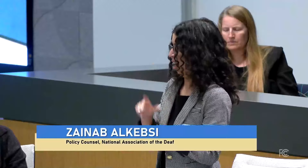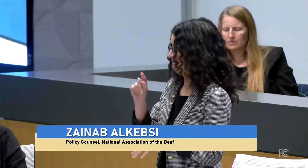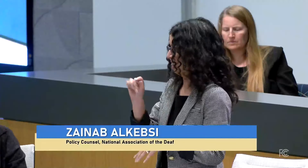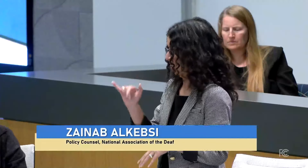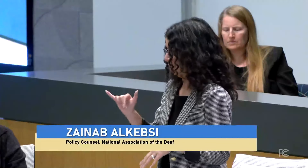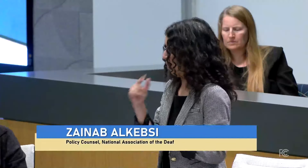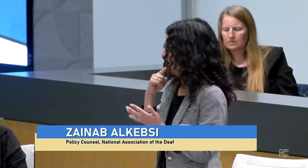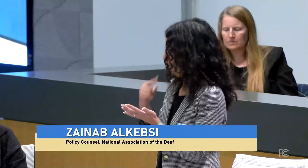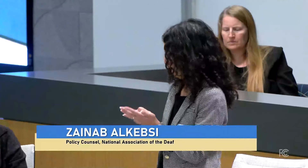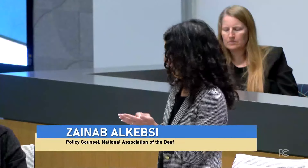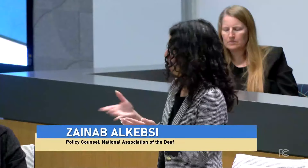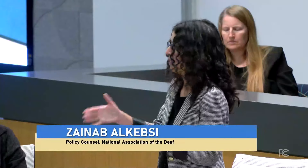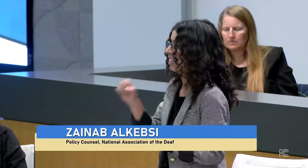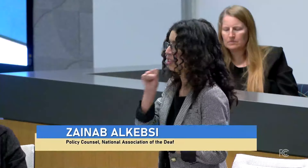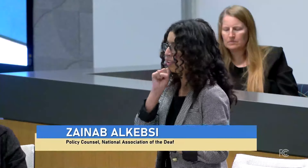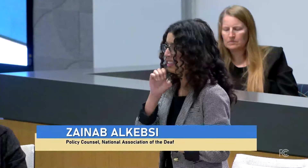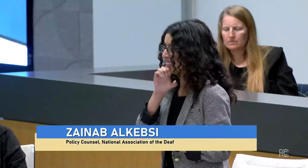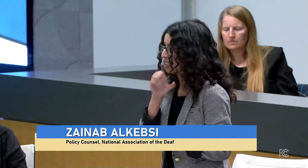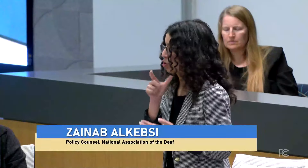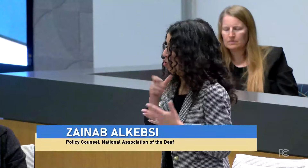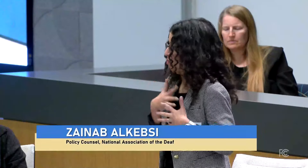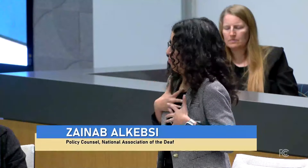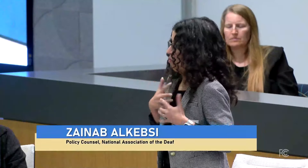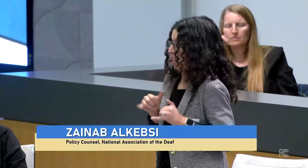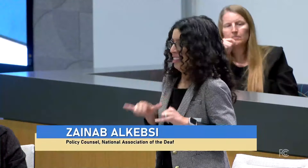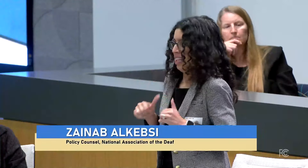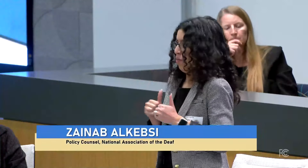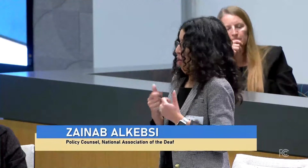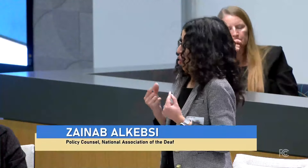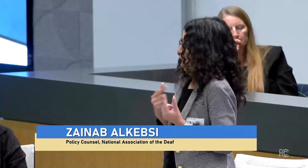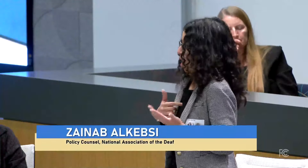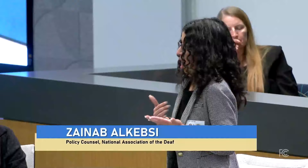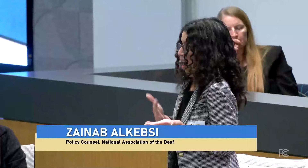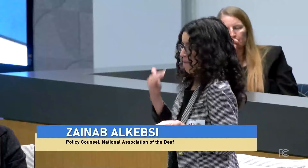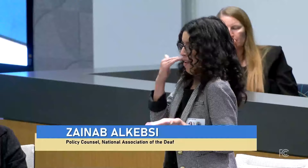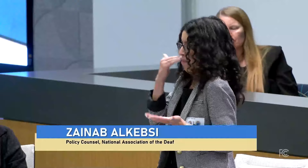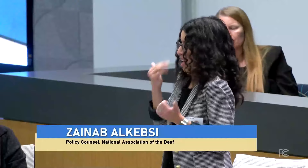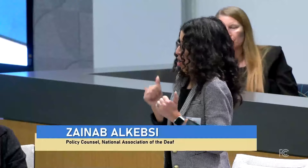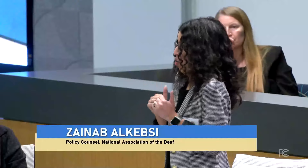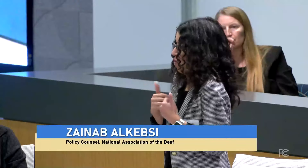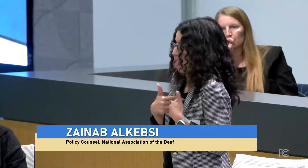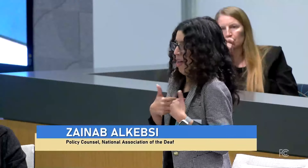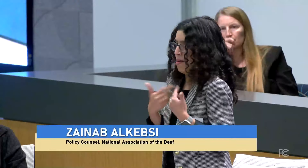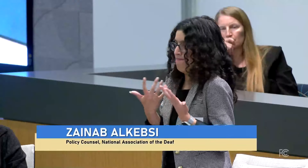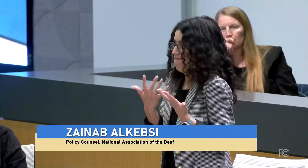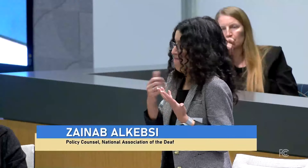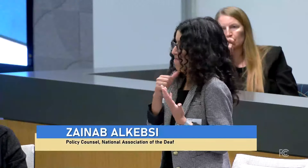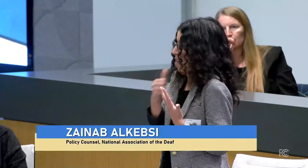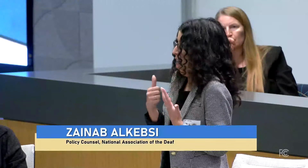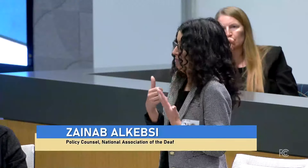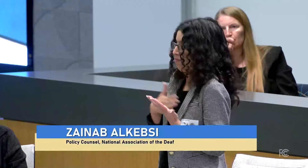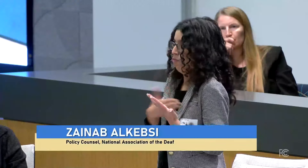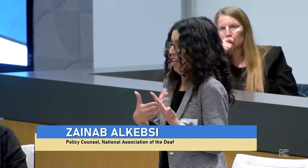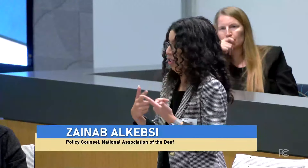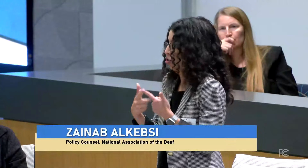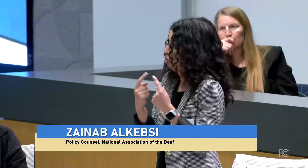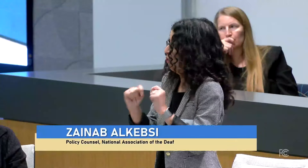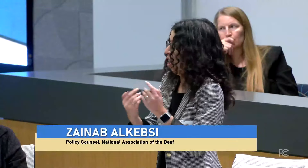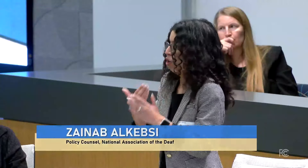SPEAKING FOR ANY OF THE OTHER PANELISTS, NAD DOES NOT STATE THAT TTYS THEMSELVES MUST BE COMPLETELY REMOVED FROM THE SITUATION.